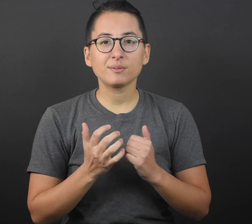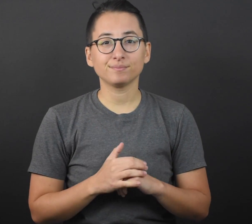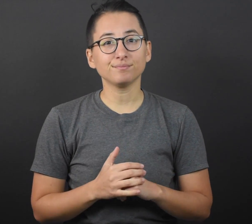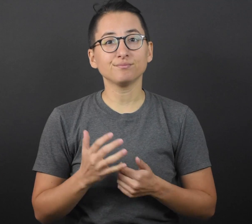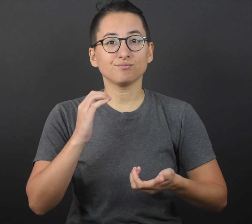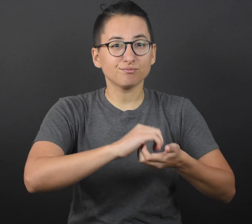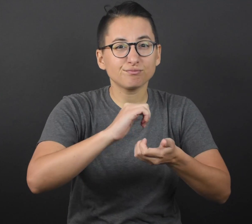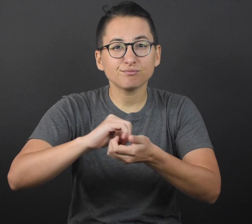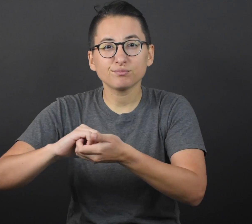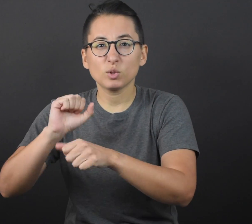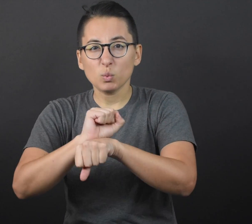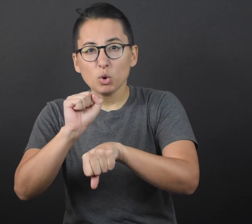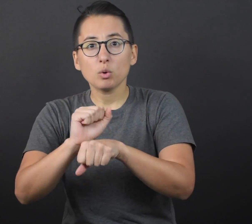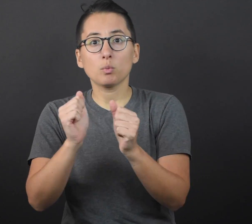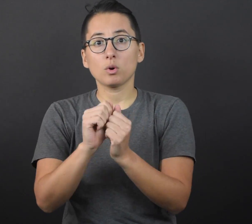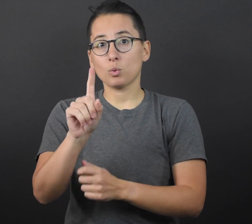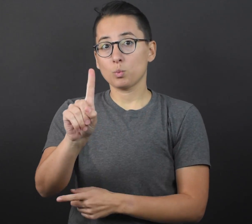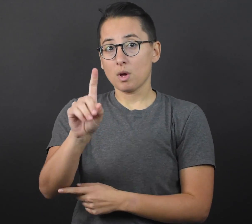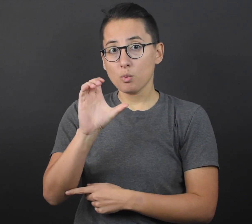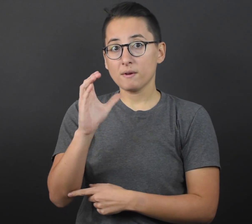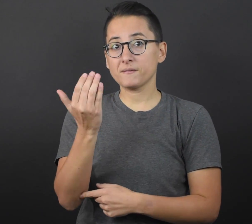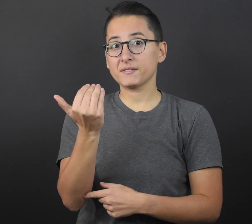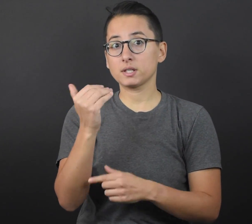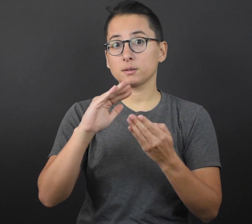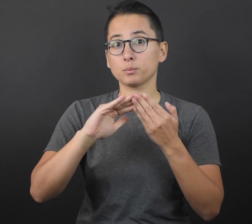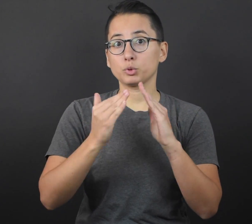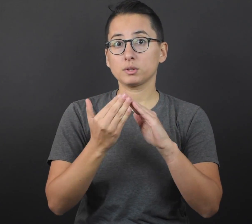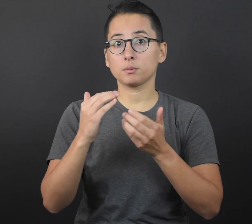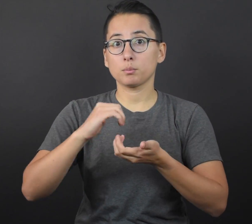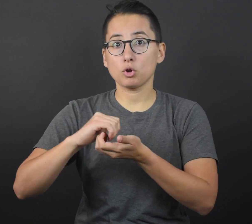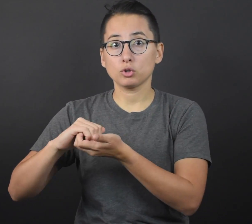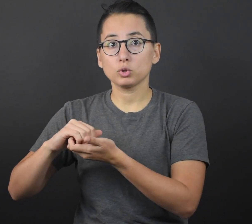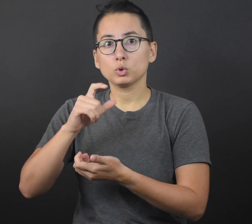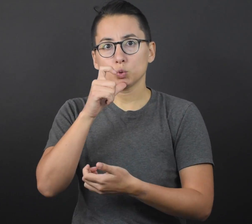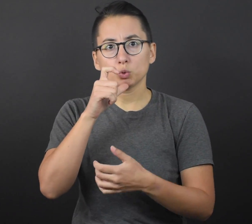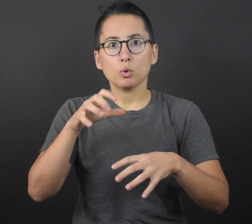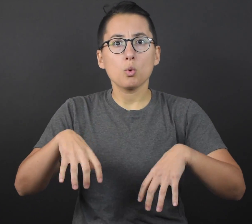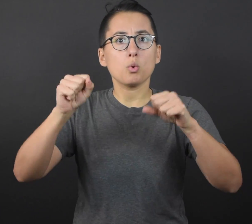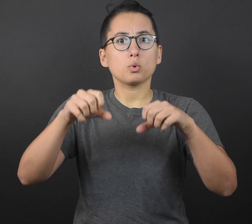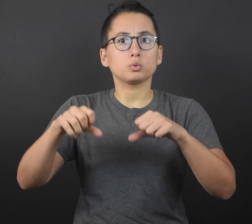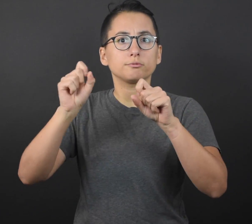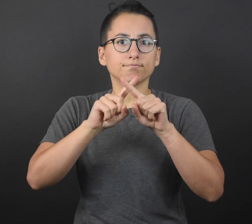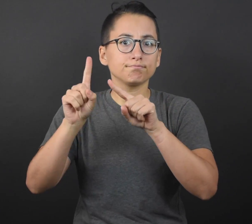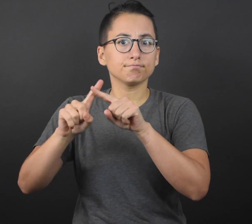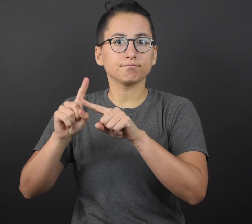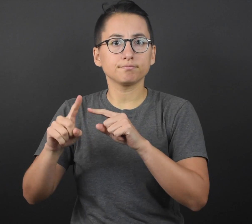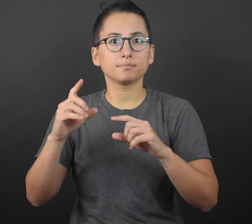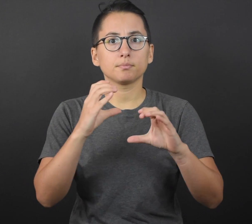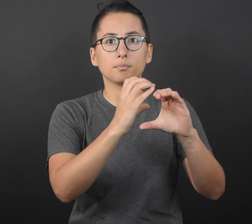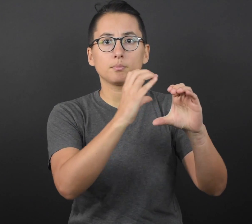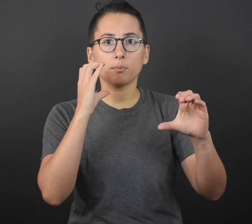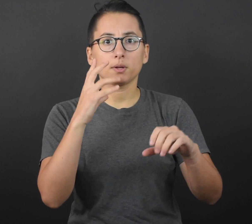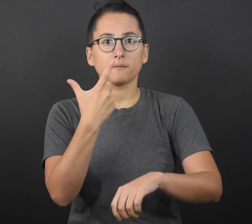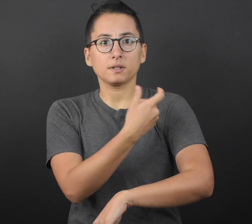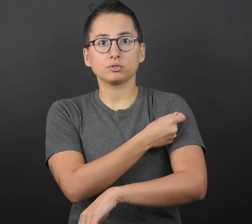vaccination units was made possible by working with 115 community partners who hosted mobile